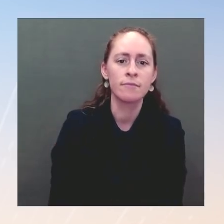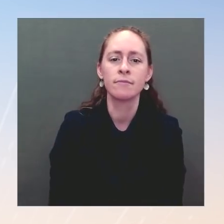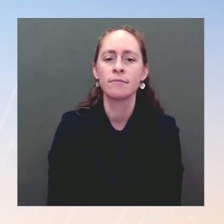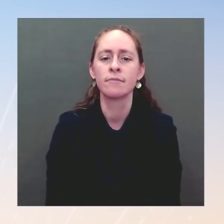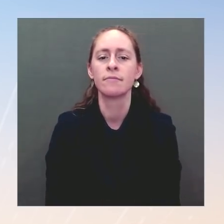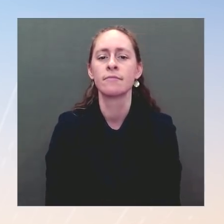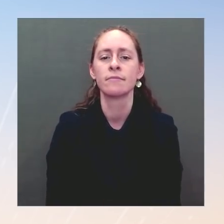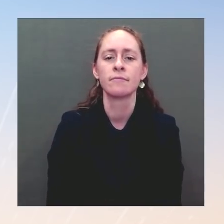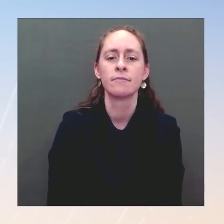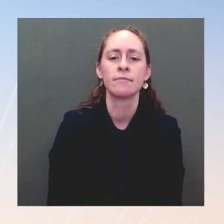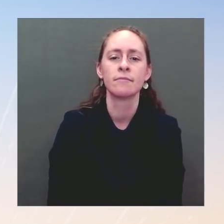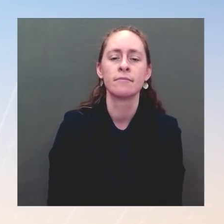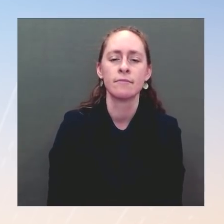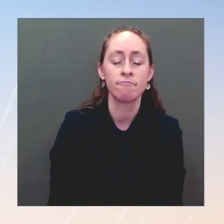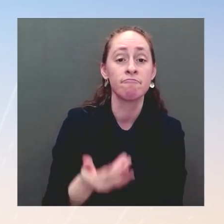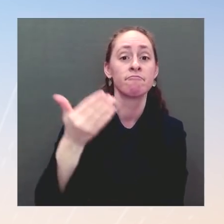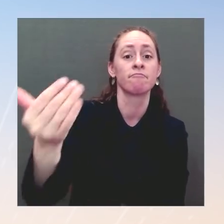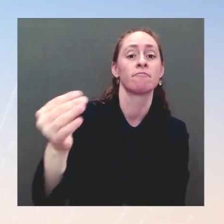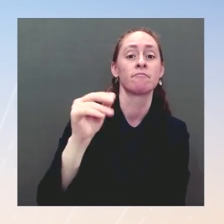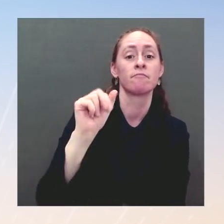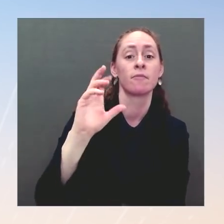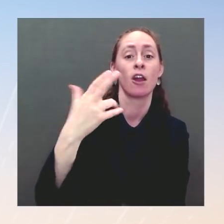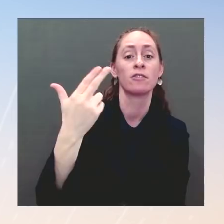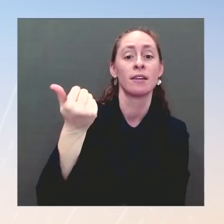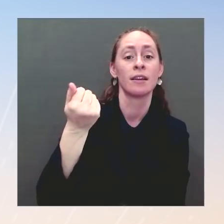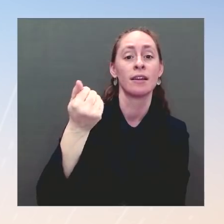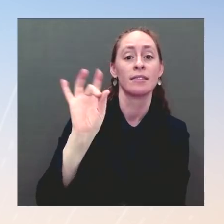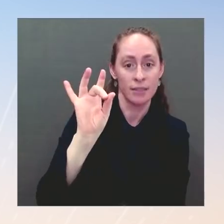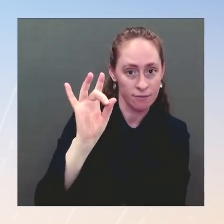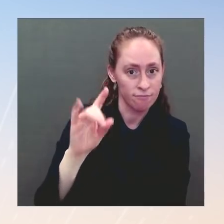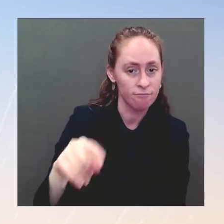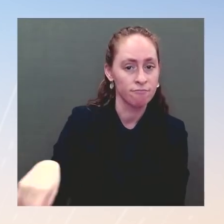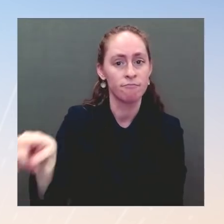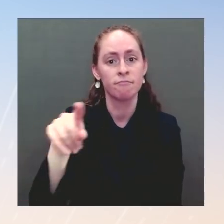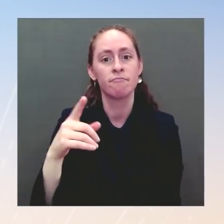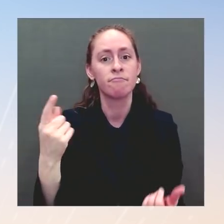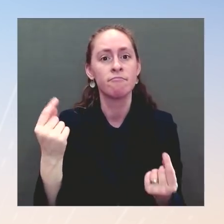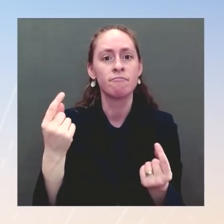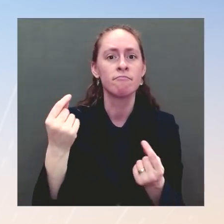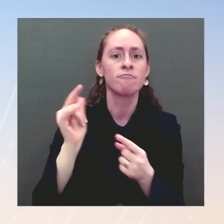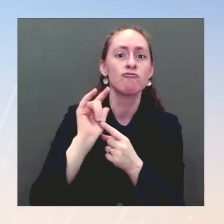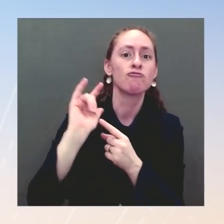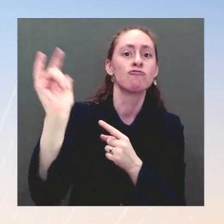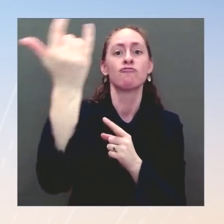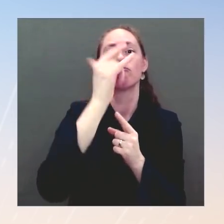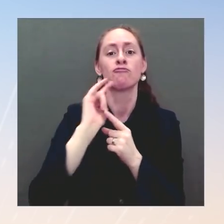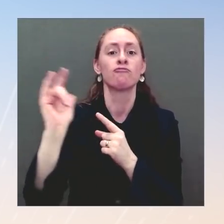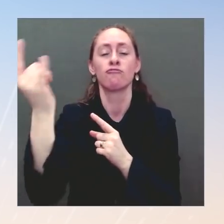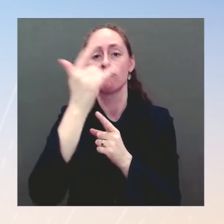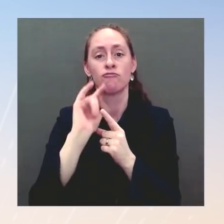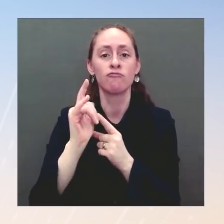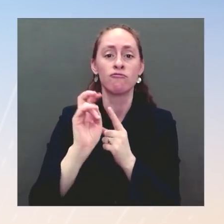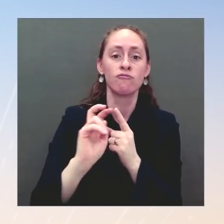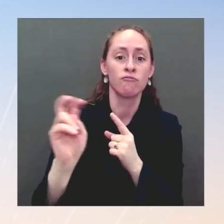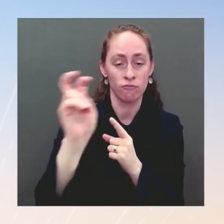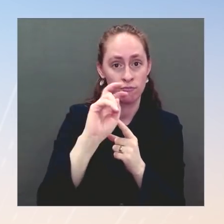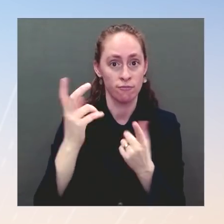that or is that seen as an expiration date? Ms. Psaki: Sure. On the first, I'm sure once there is an announcement to be made,